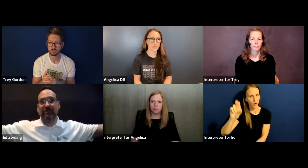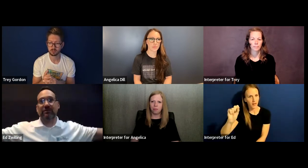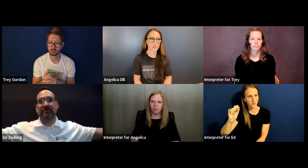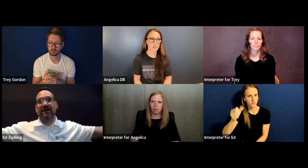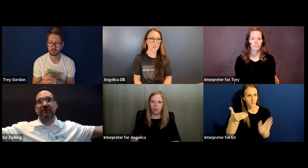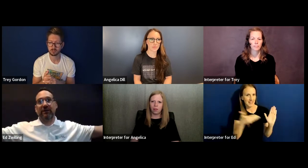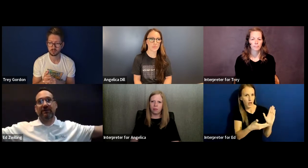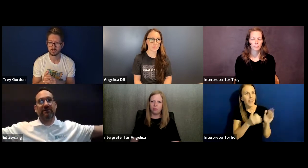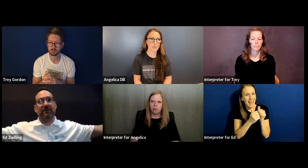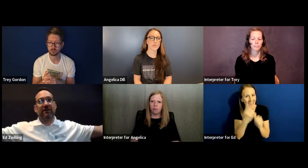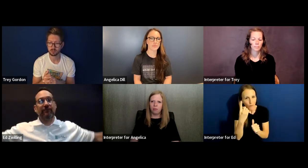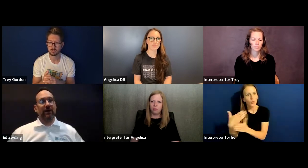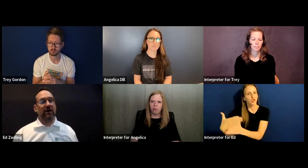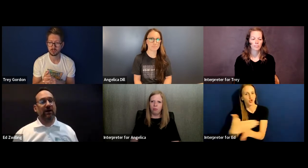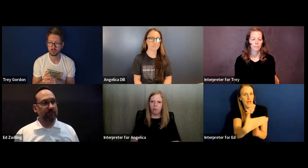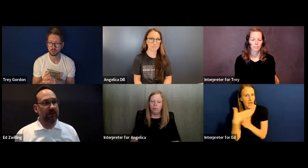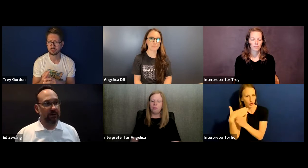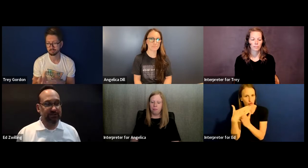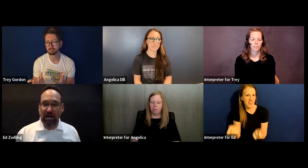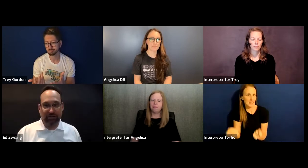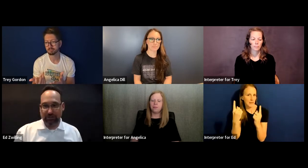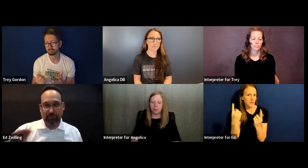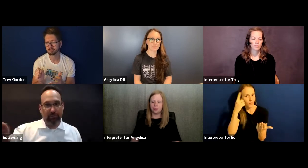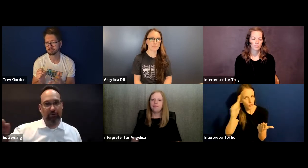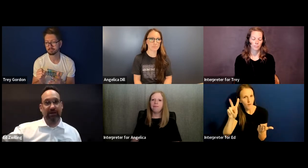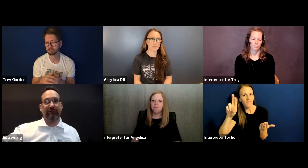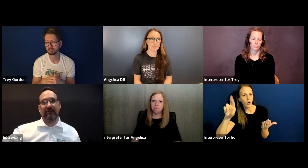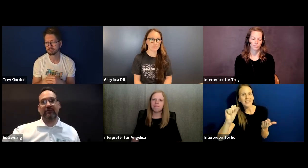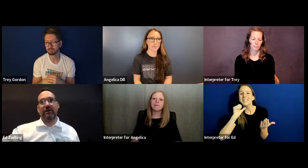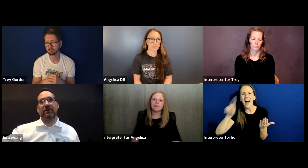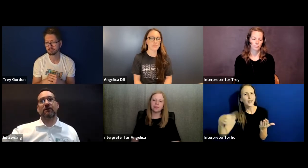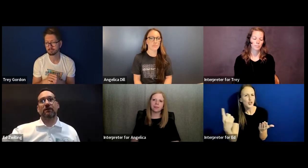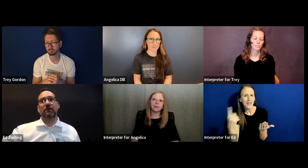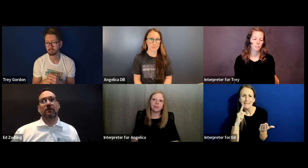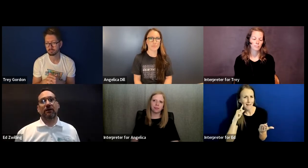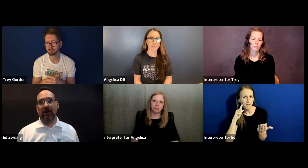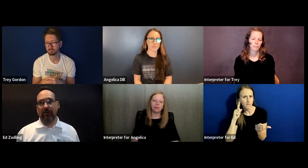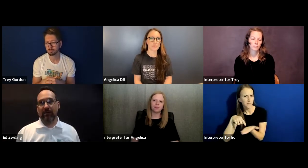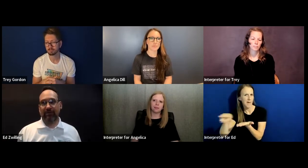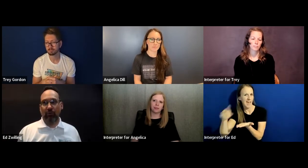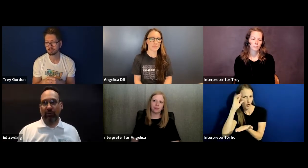shares in that expense um uh it's not just people who are deaf that have to pay um and so would it